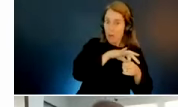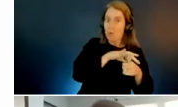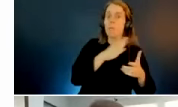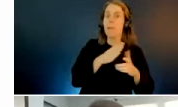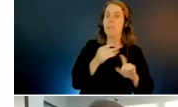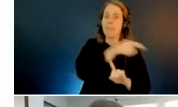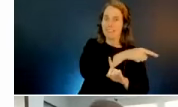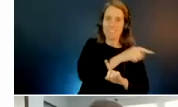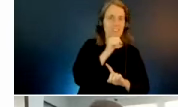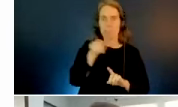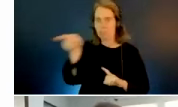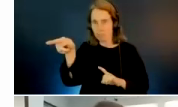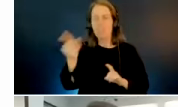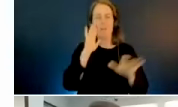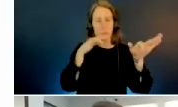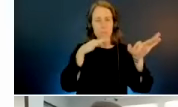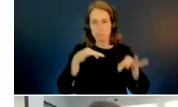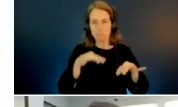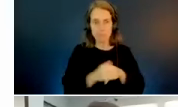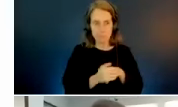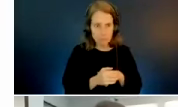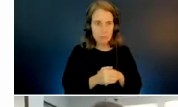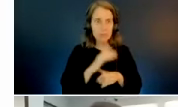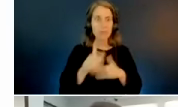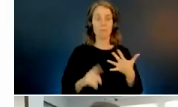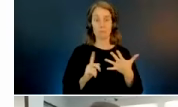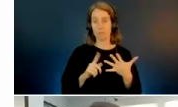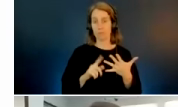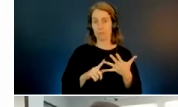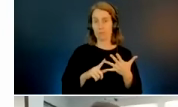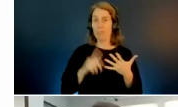something you want to think about because it can kind of inform the ease with which you vote and